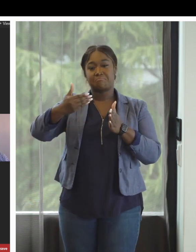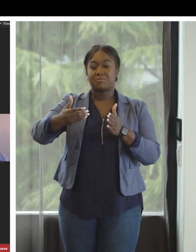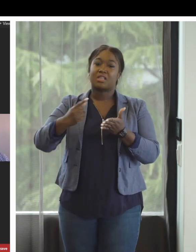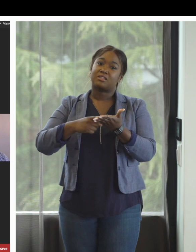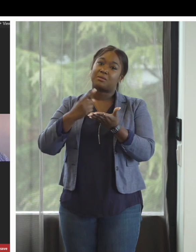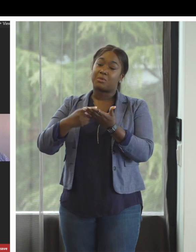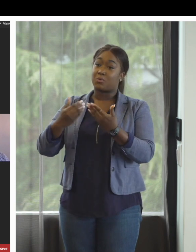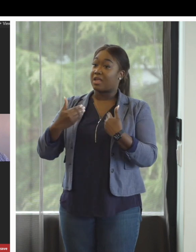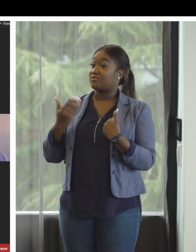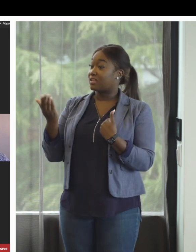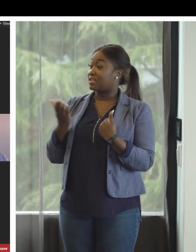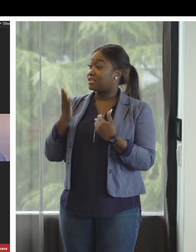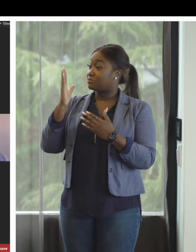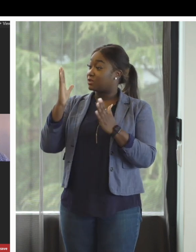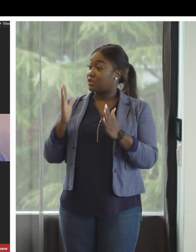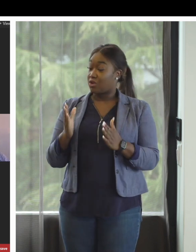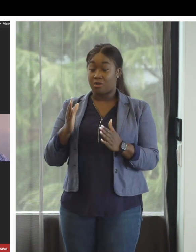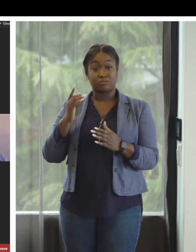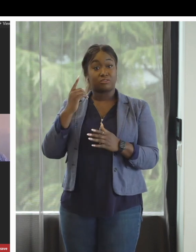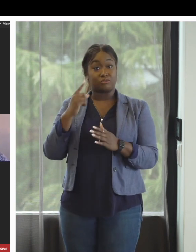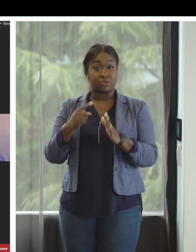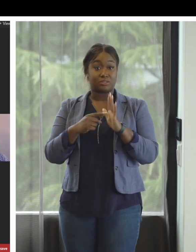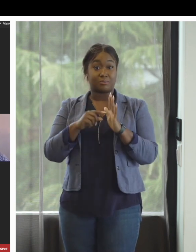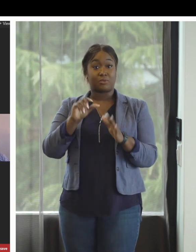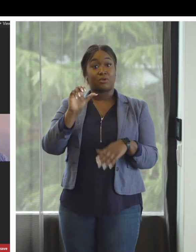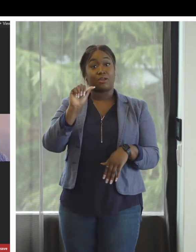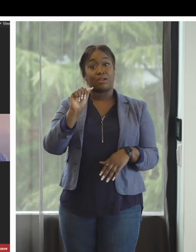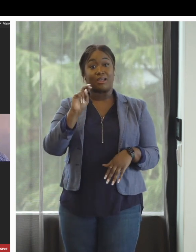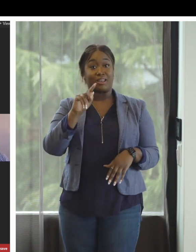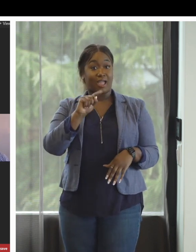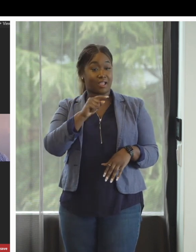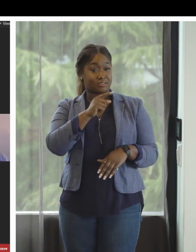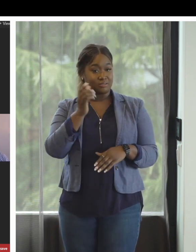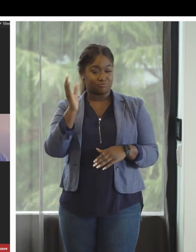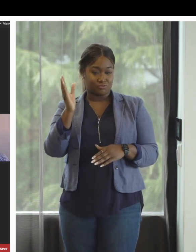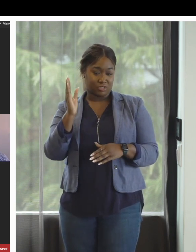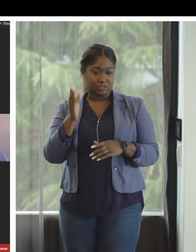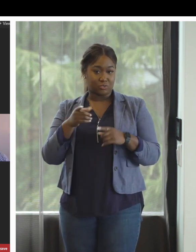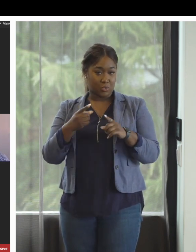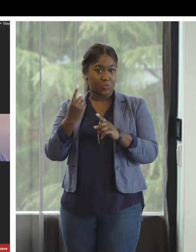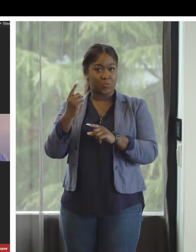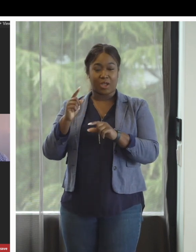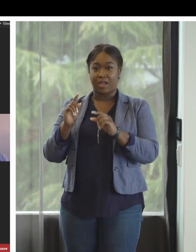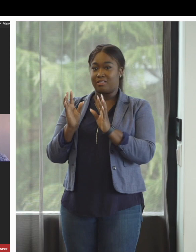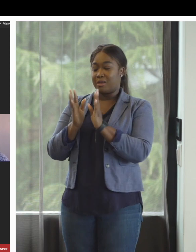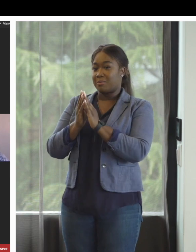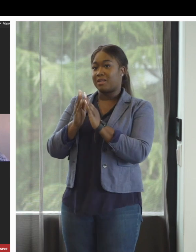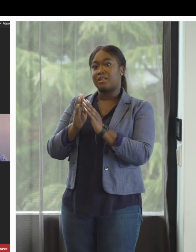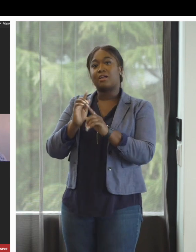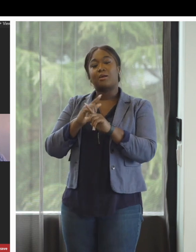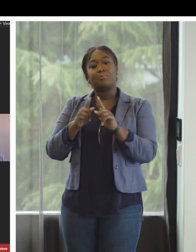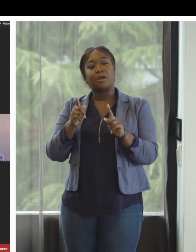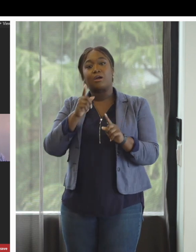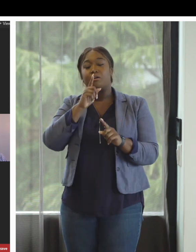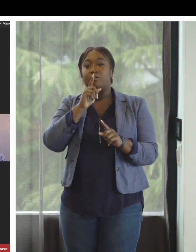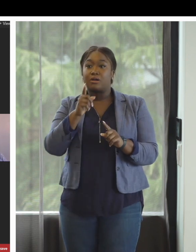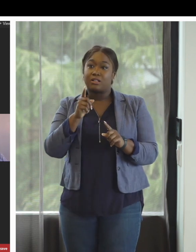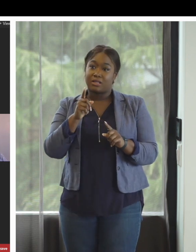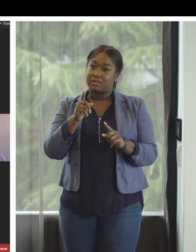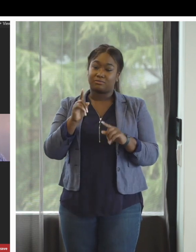sometimes. It's really-- then we also offer that space for